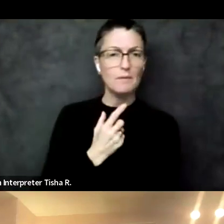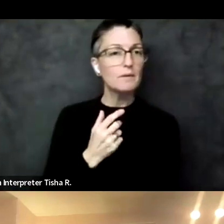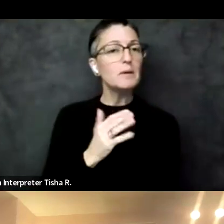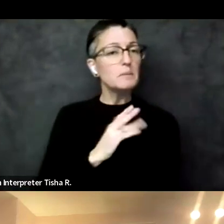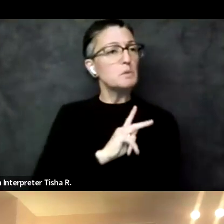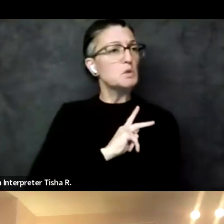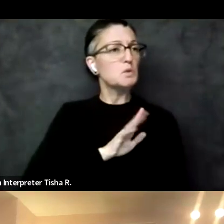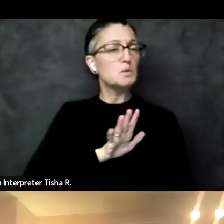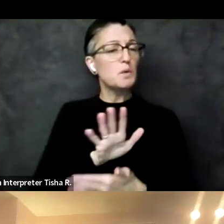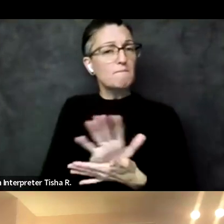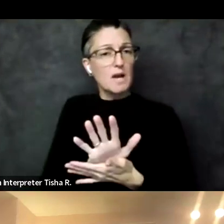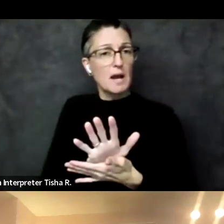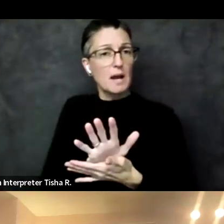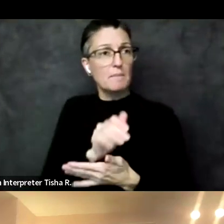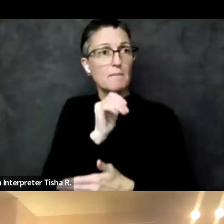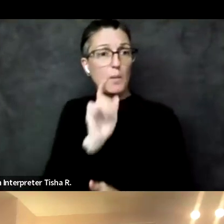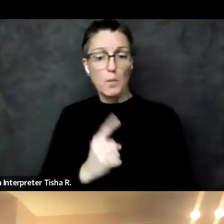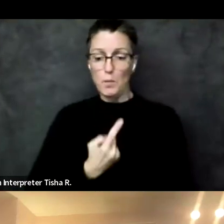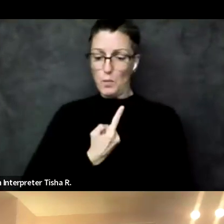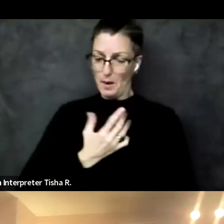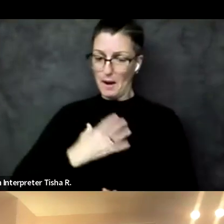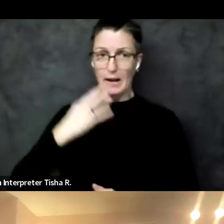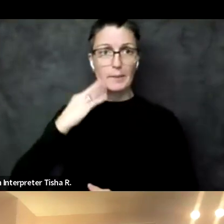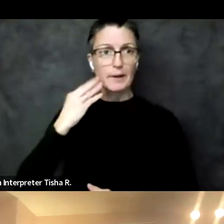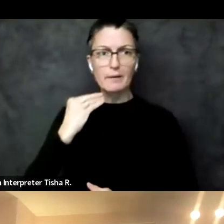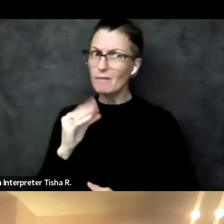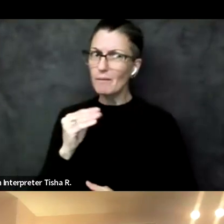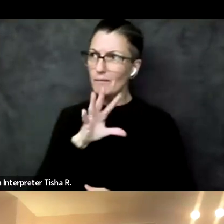It's not just the personal narrative. There is a lot of research that goes into it